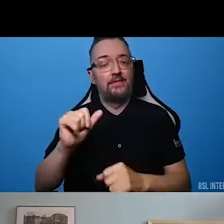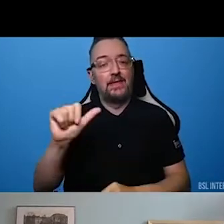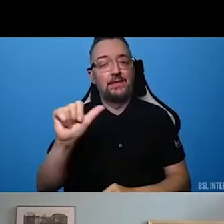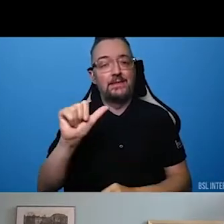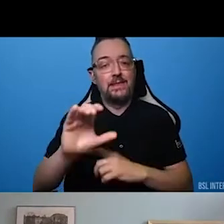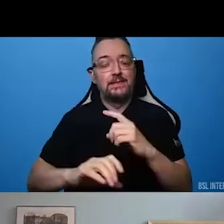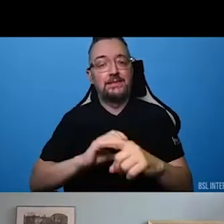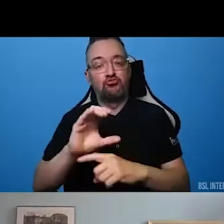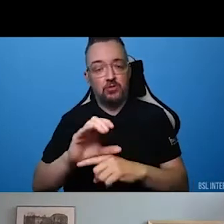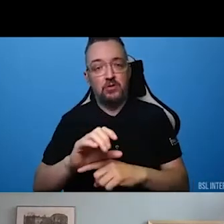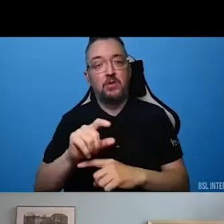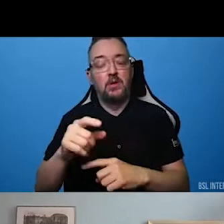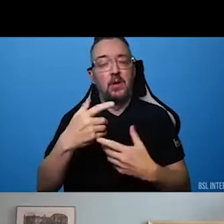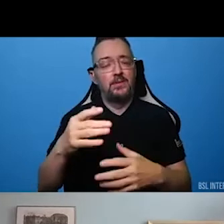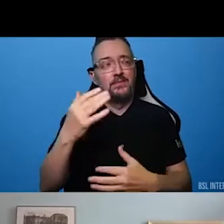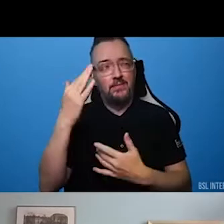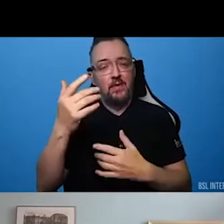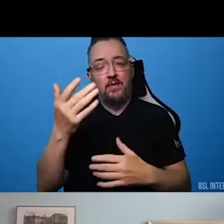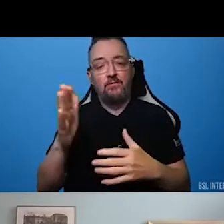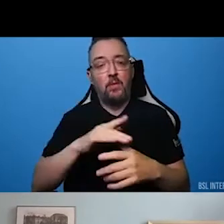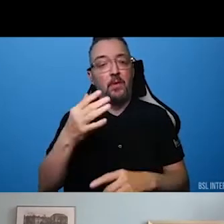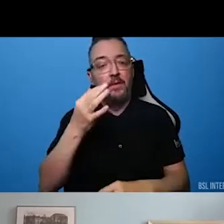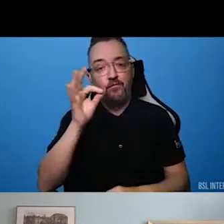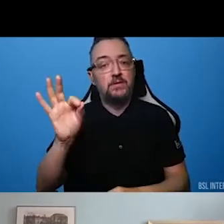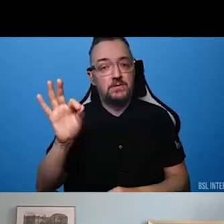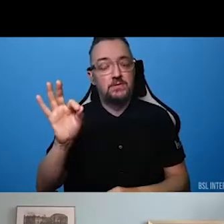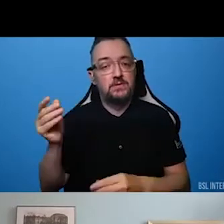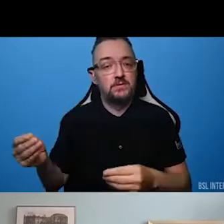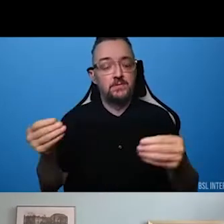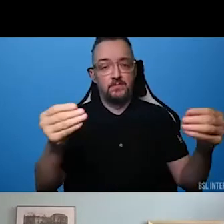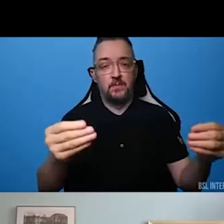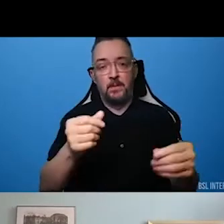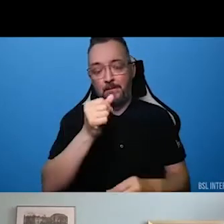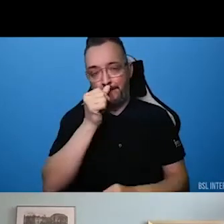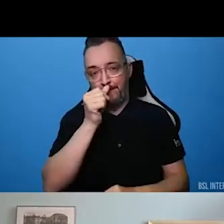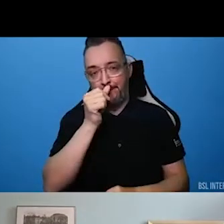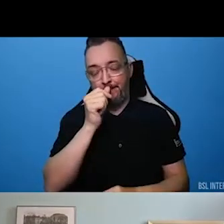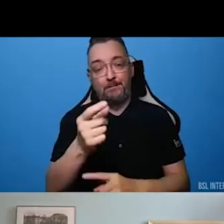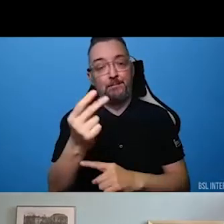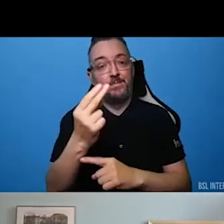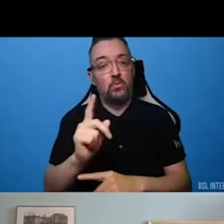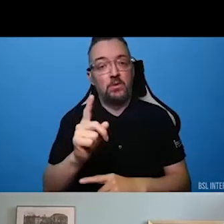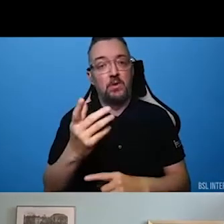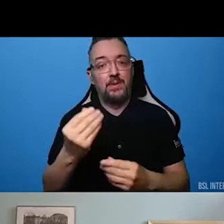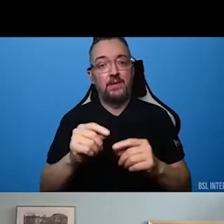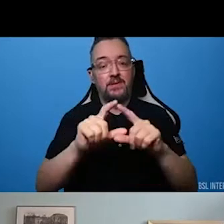And it's thought that it came originally from France. So it was designed as a valence or a bed hanging